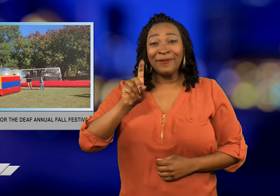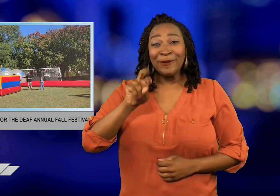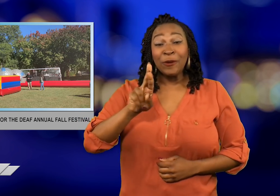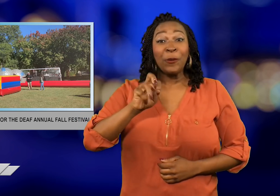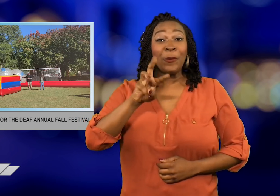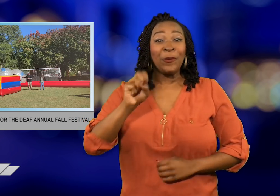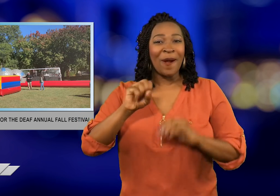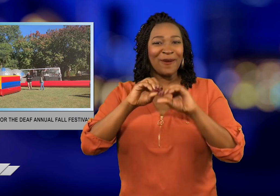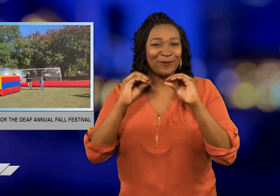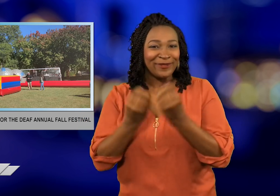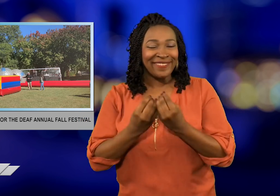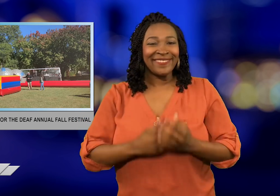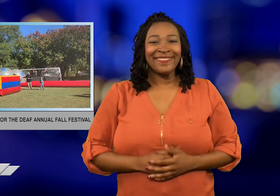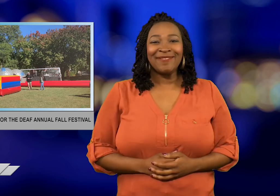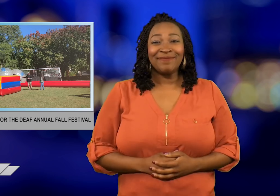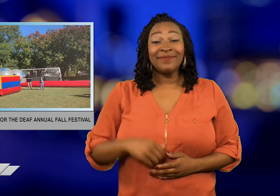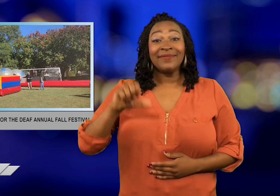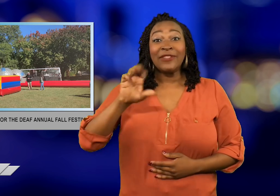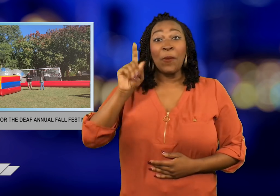vendors and news organizations.